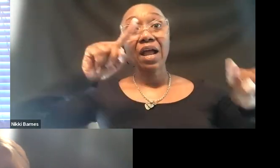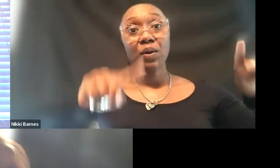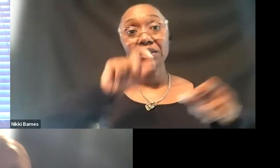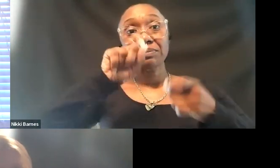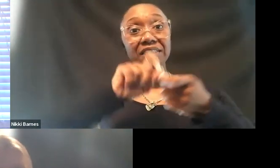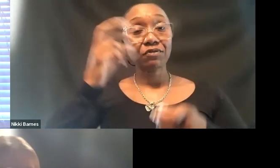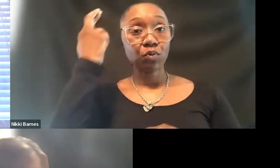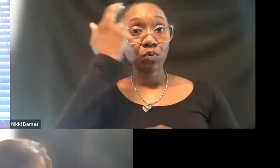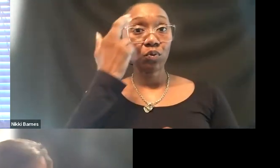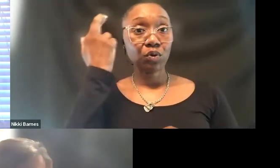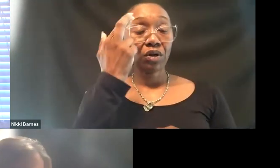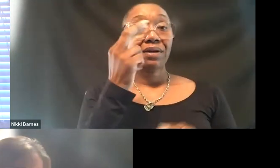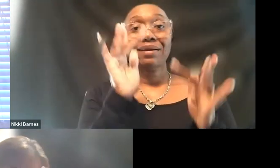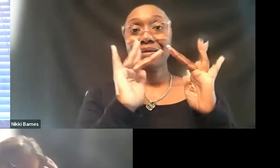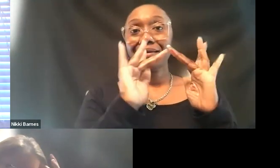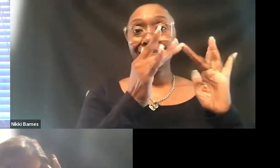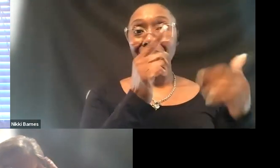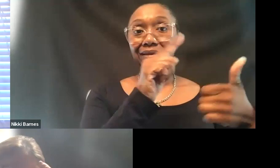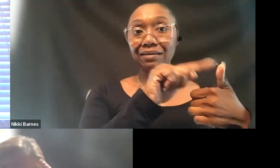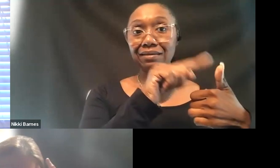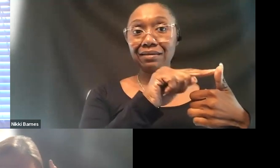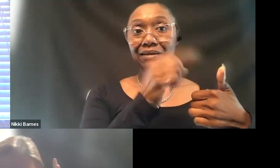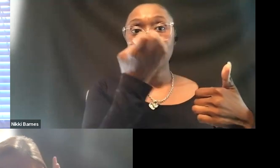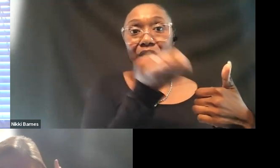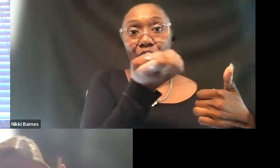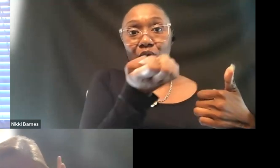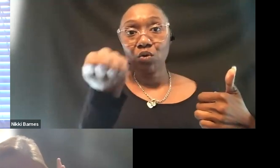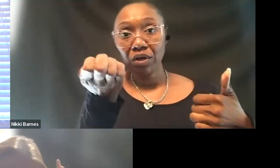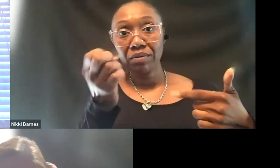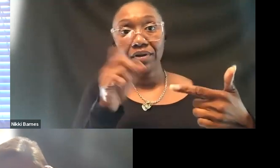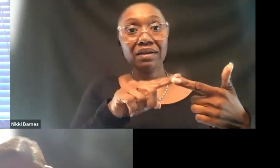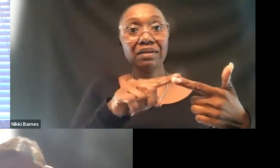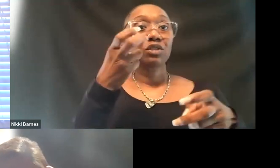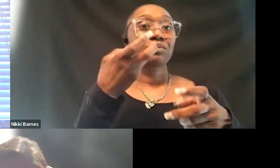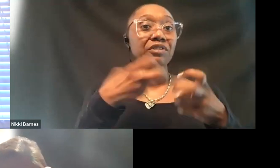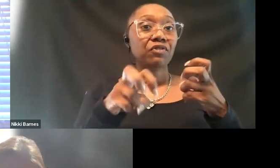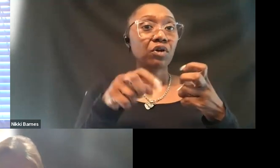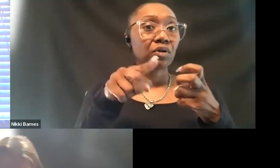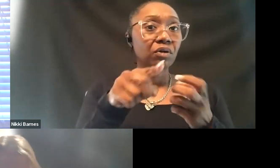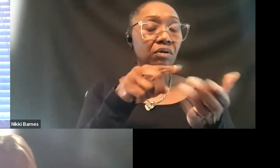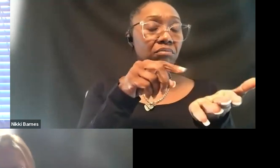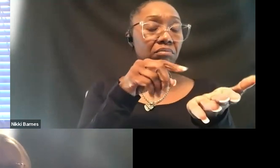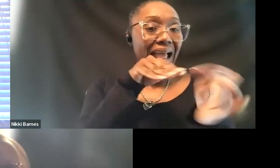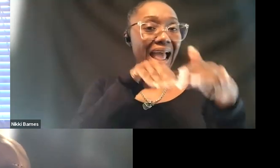Internet, devices and You're already with access and documents online. Okay.